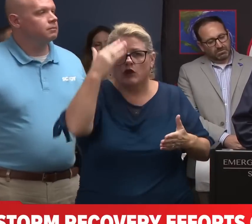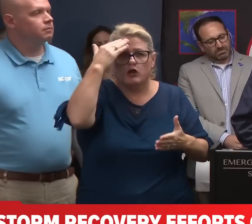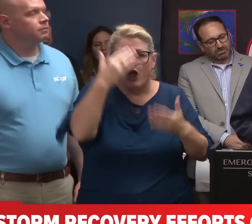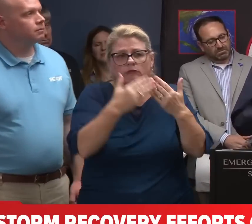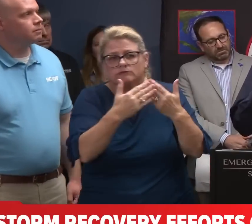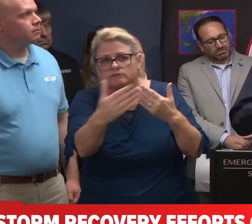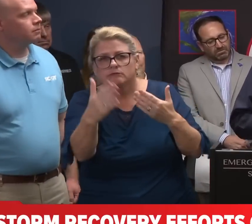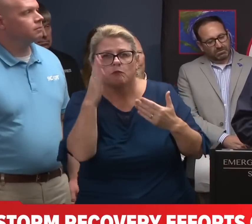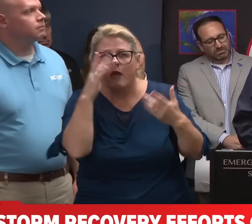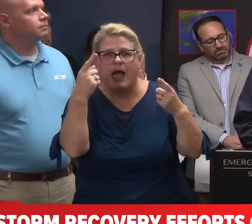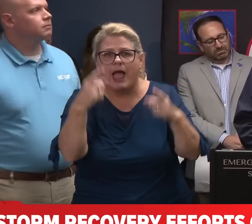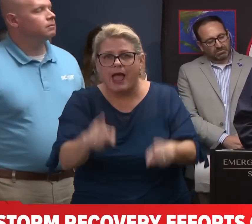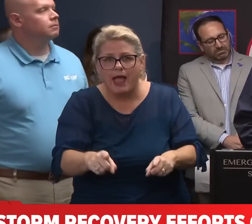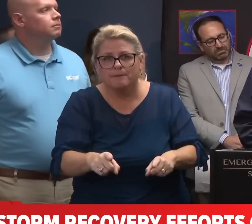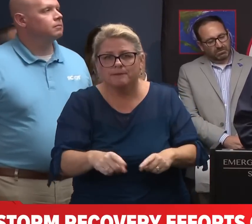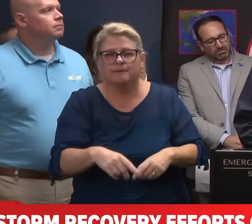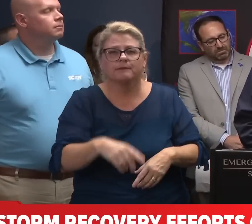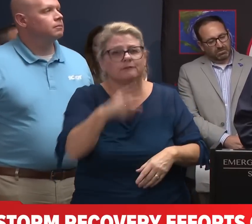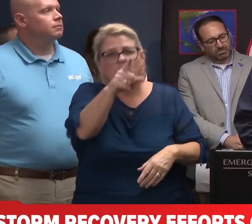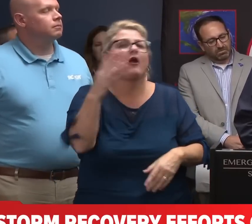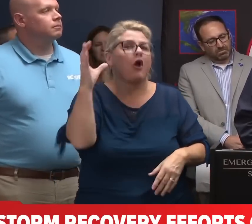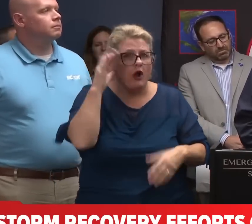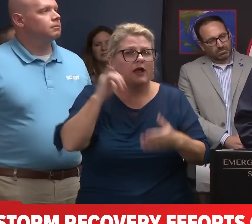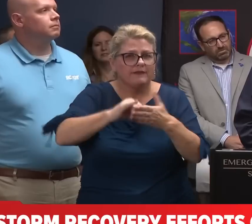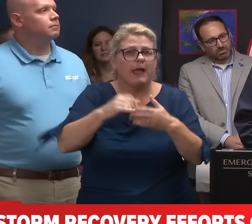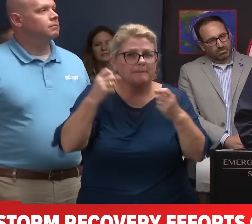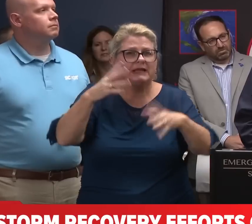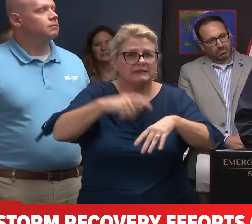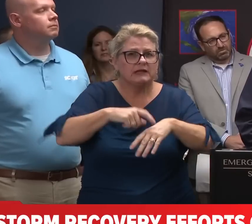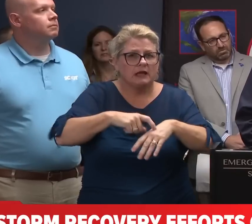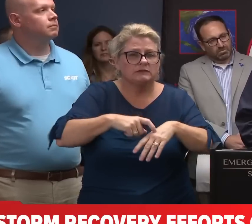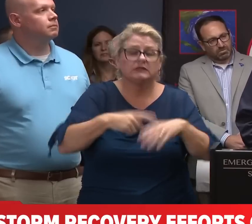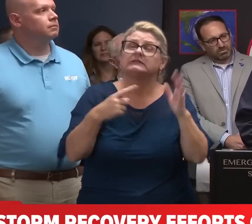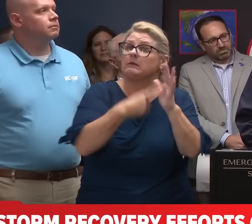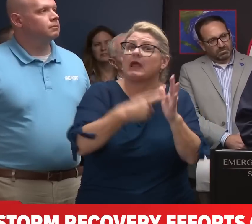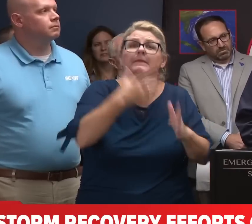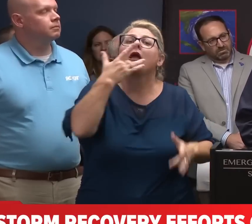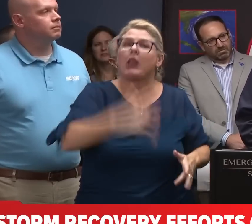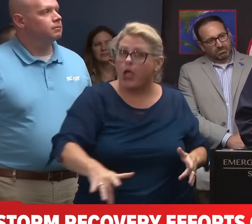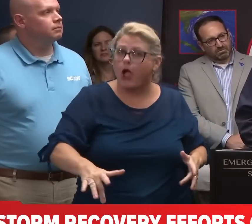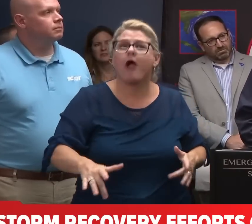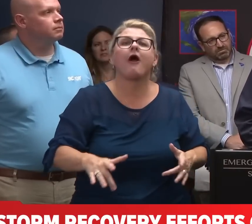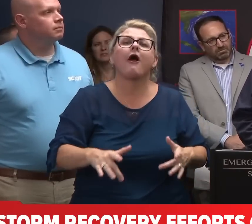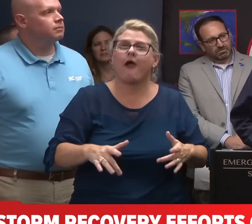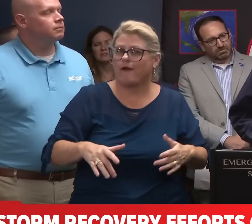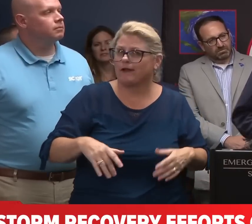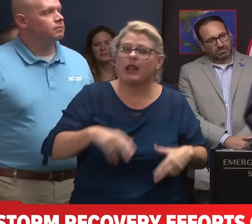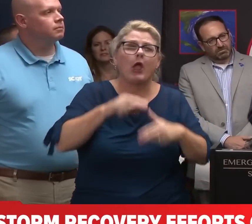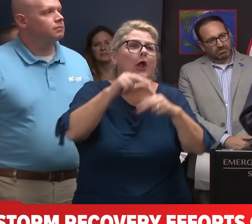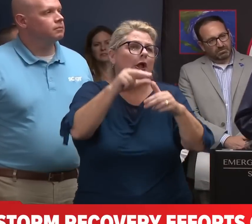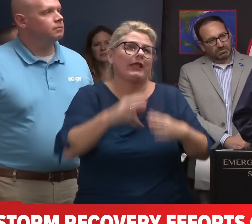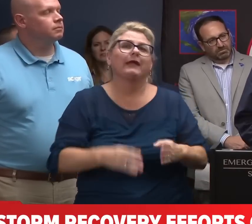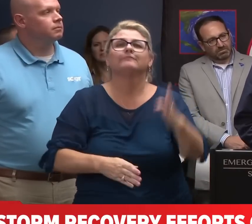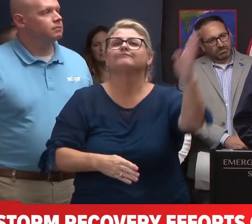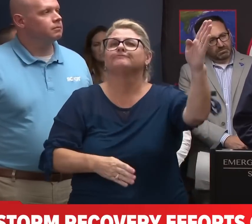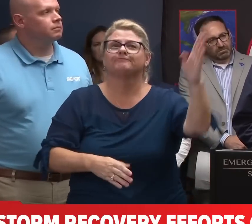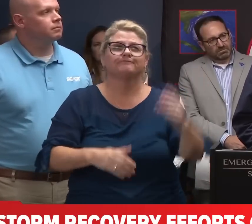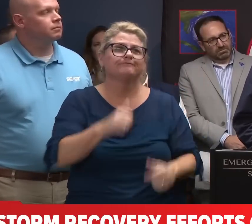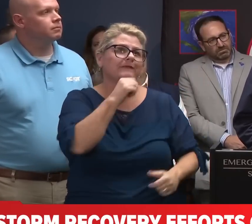And that's, that's as you've heard, that's what, that's what we did this time. Sometimes we were lucky and the storm will go someplace. It was not predicted.